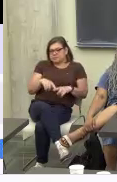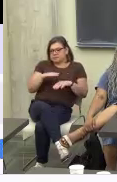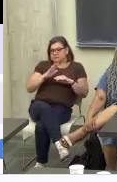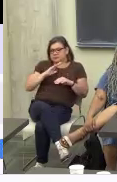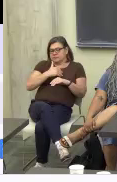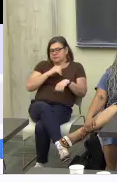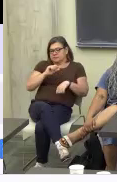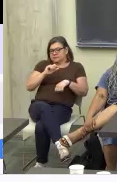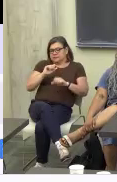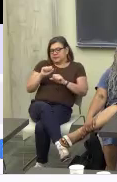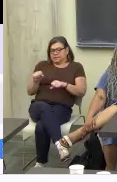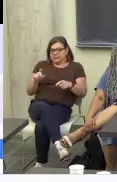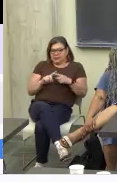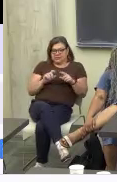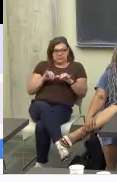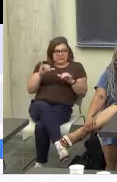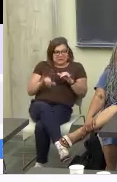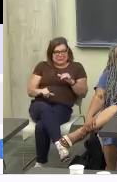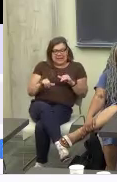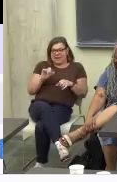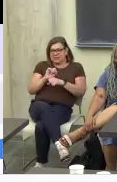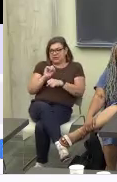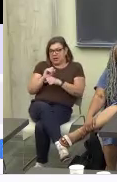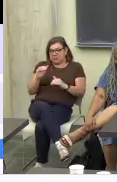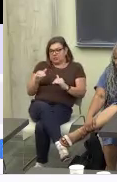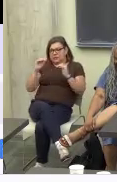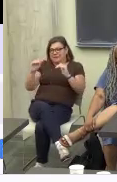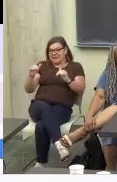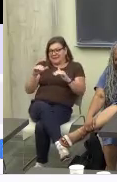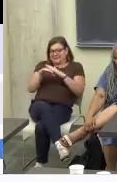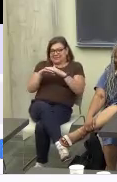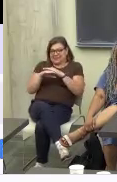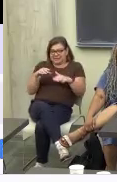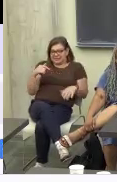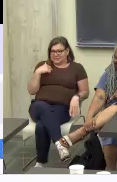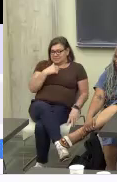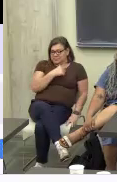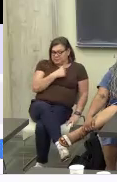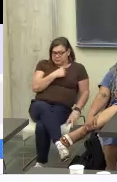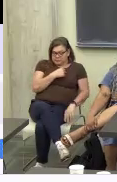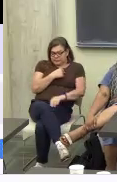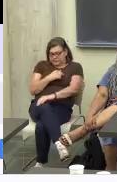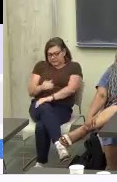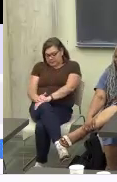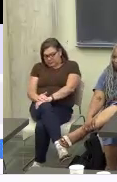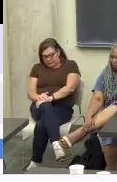employed to advance accessibility, then that's really going to limit If, if, if we're… caught